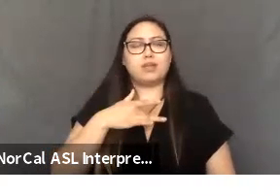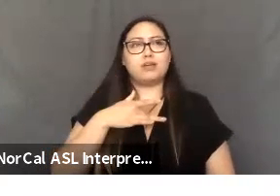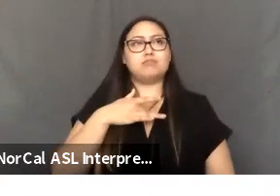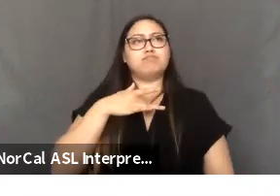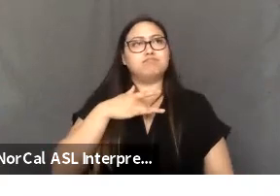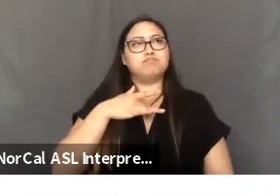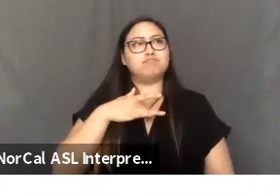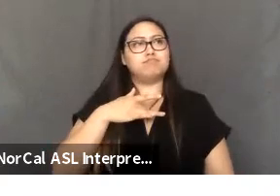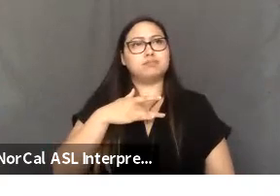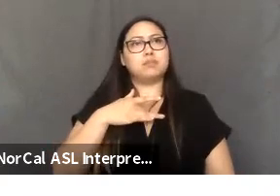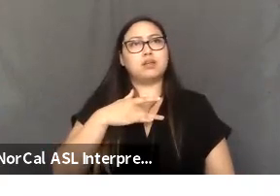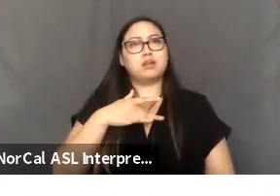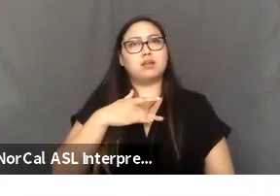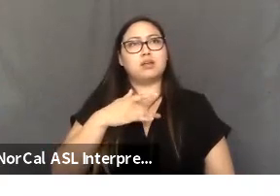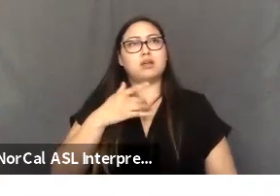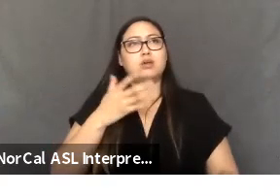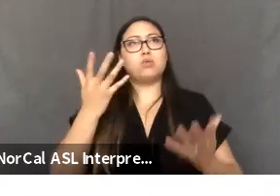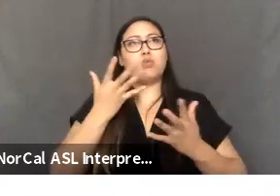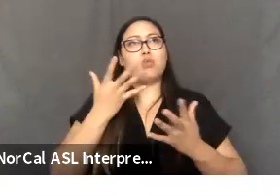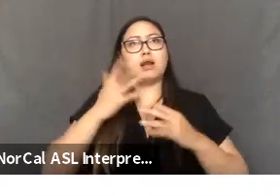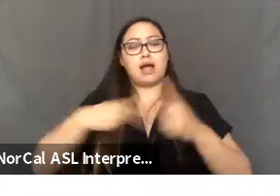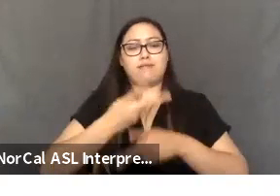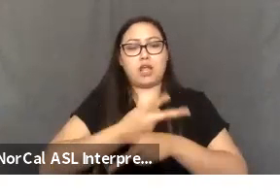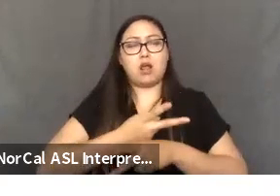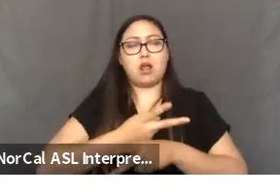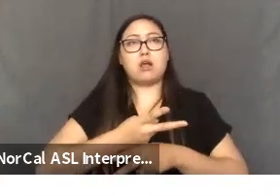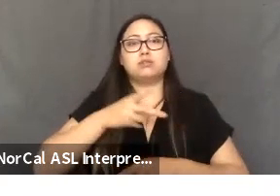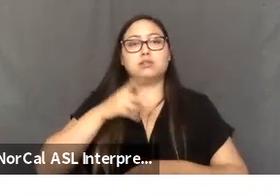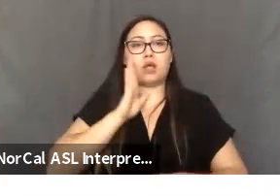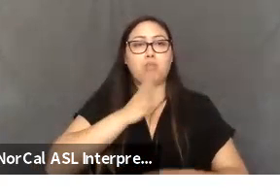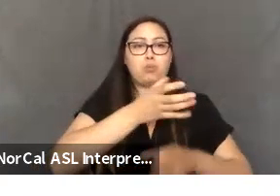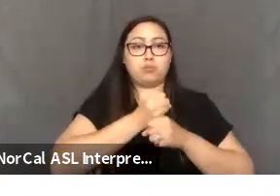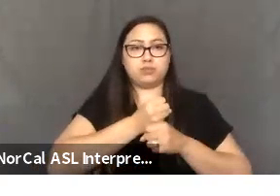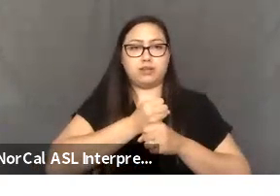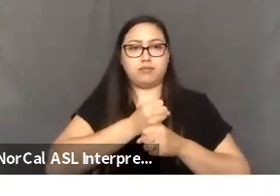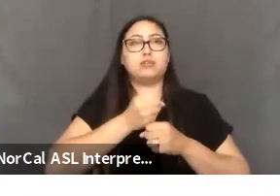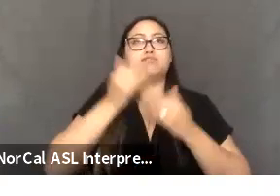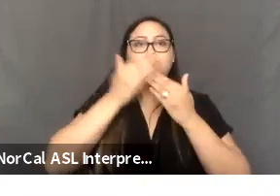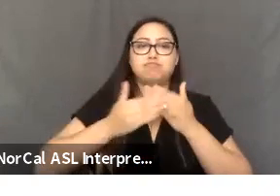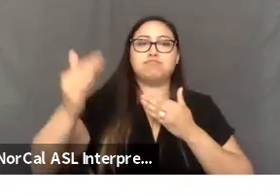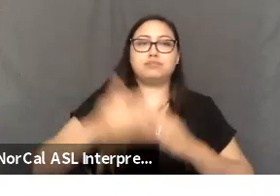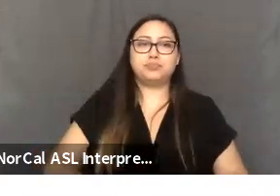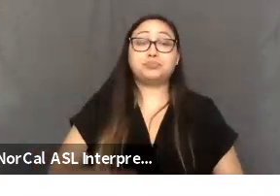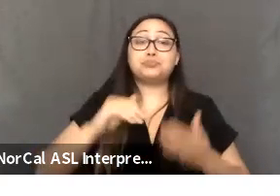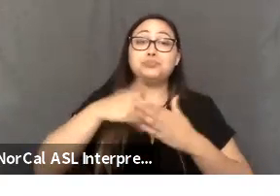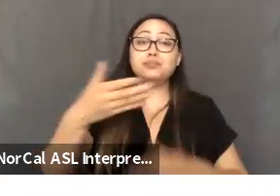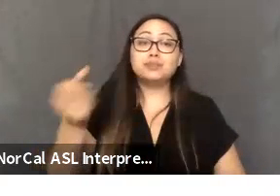going to be provided moving forward. Next slide. Another common initiative that we have heard